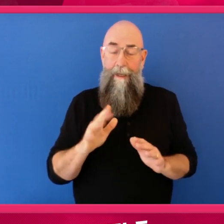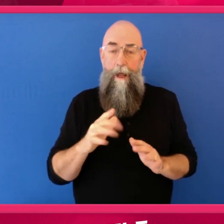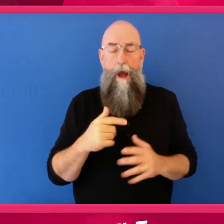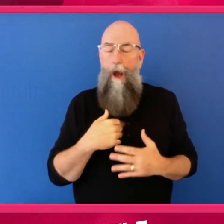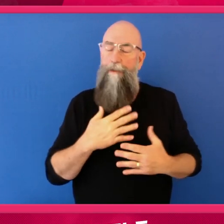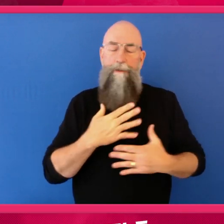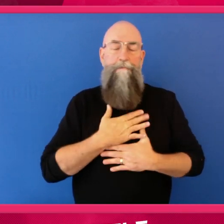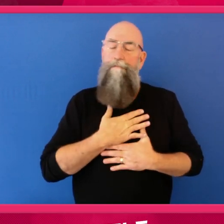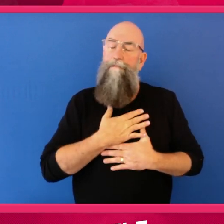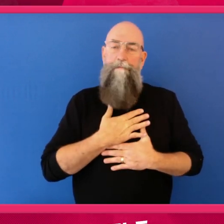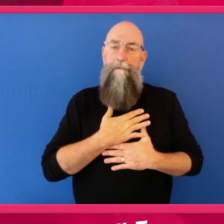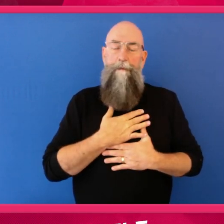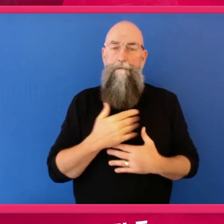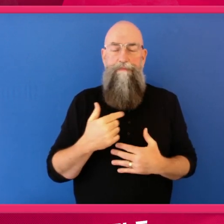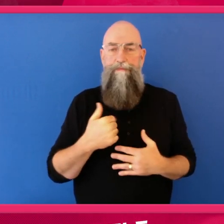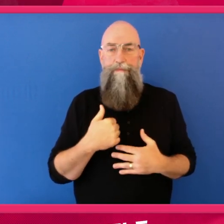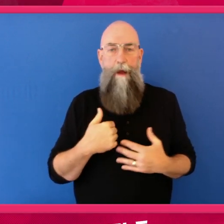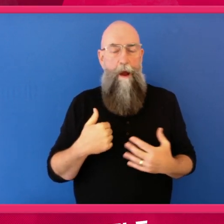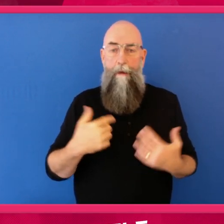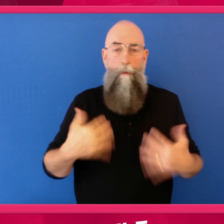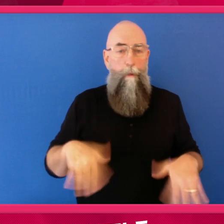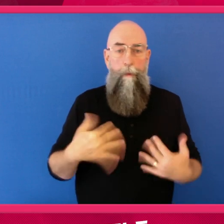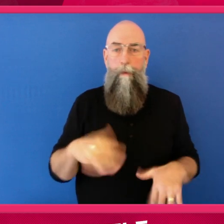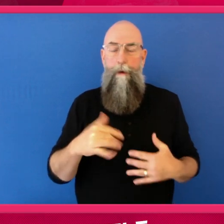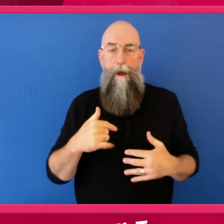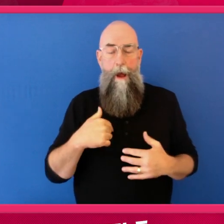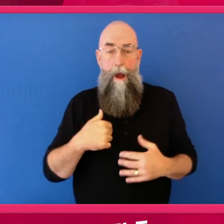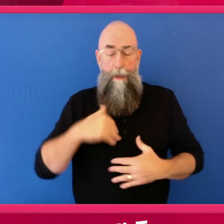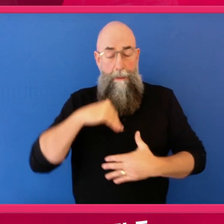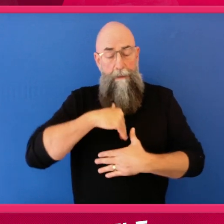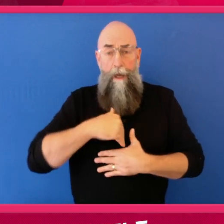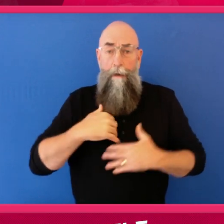really have great balance, hence falling off from the side. But I mean, that was just such,